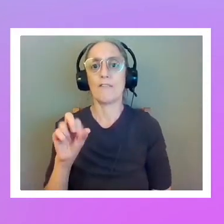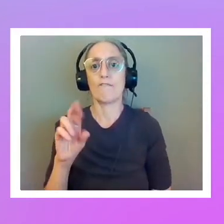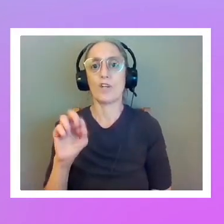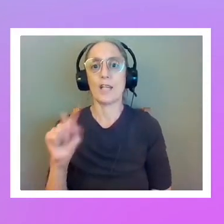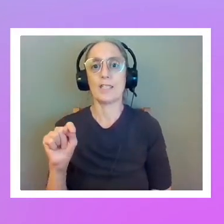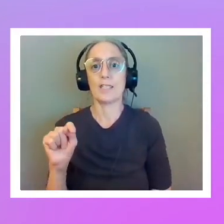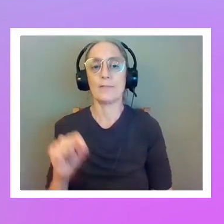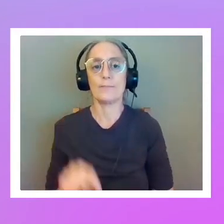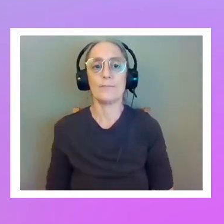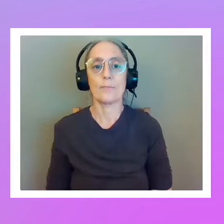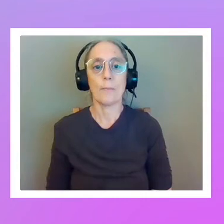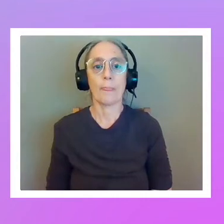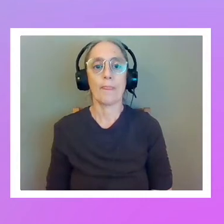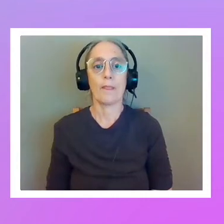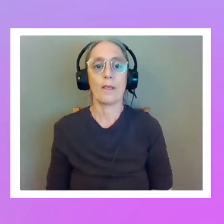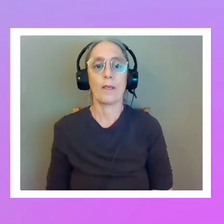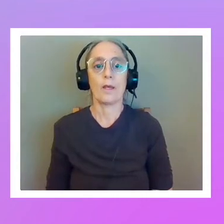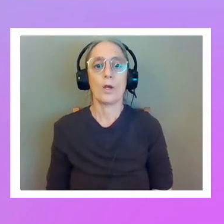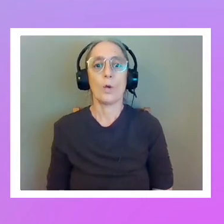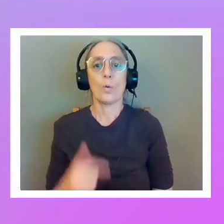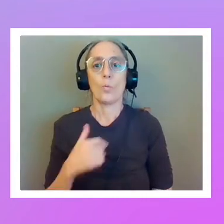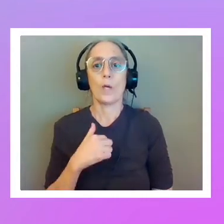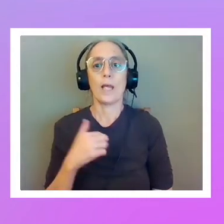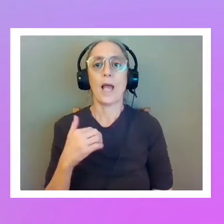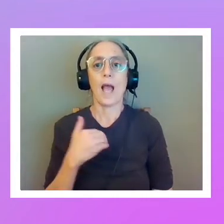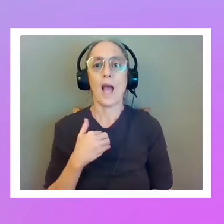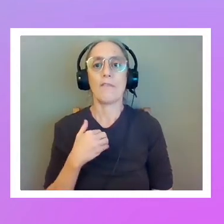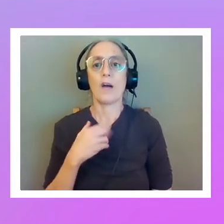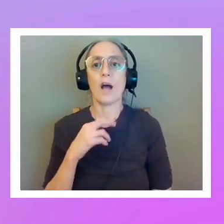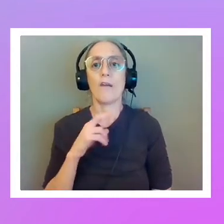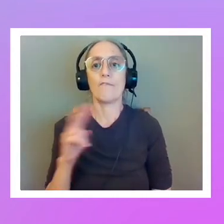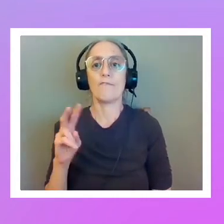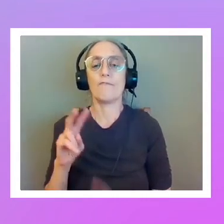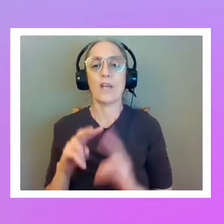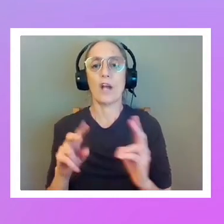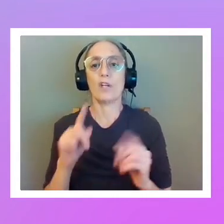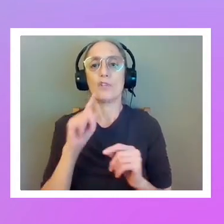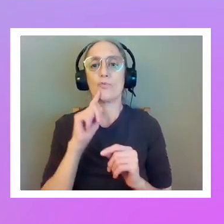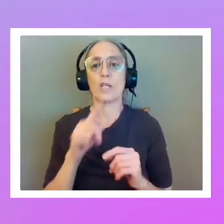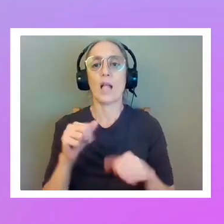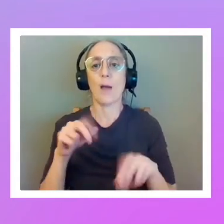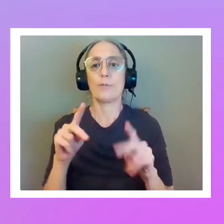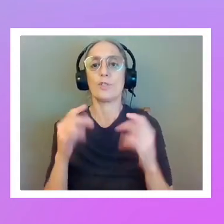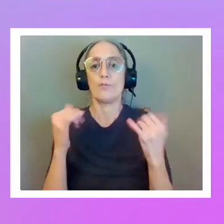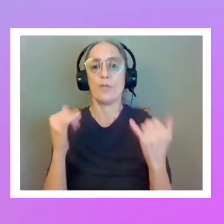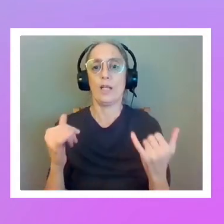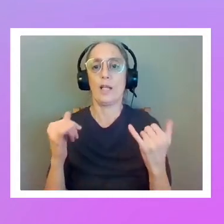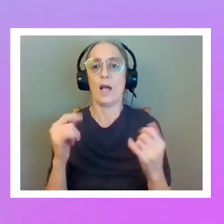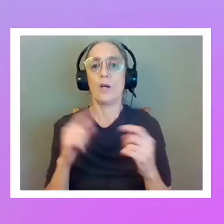We have a very real opportunity right now to build back better.